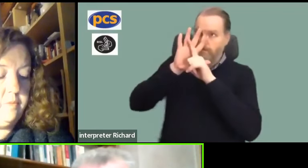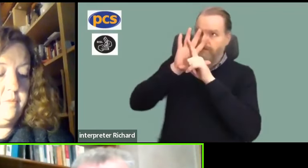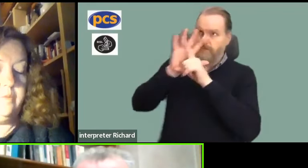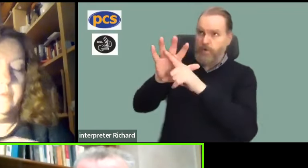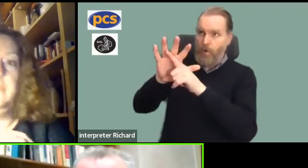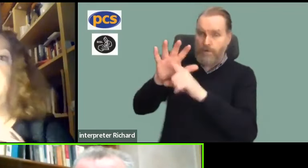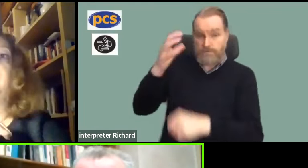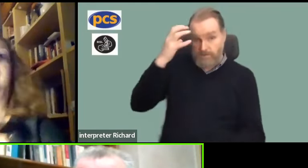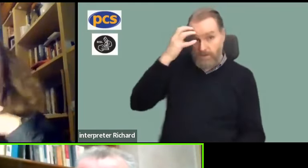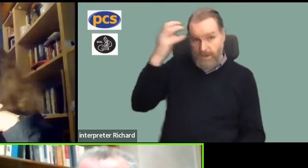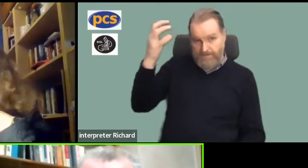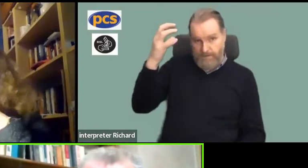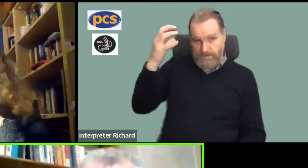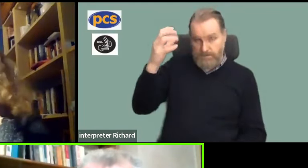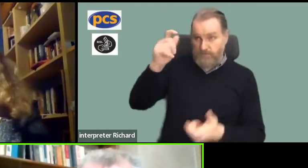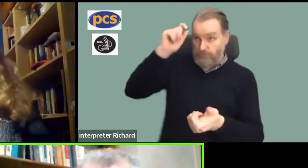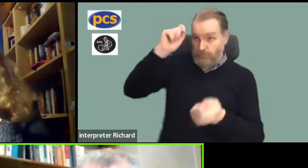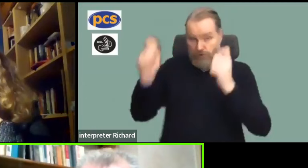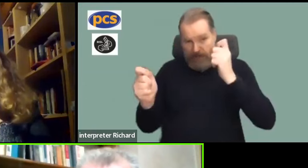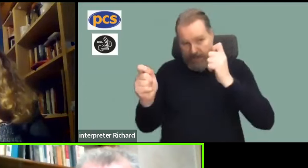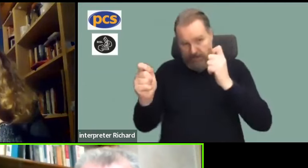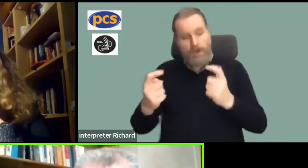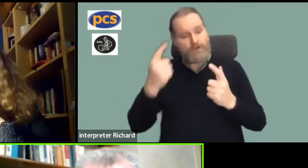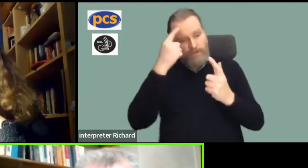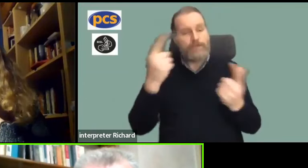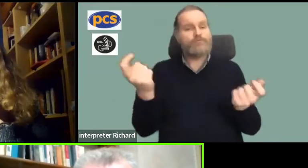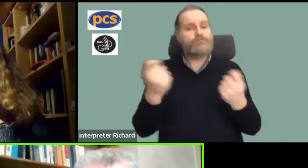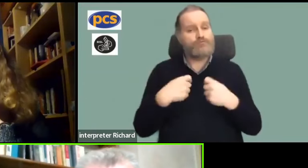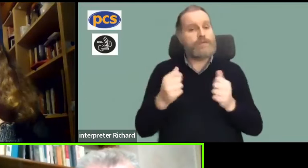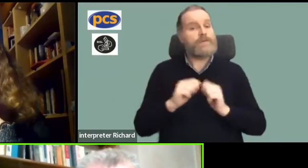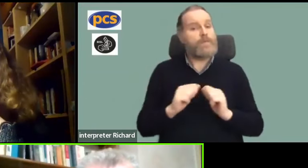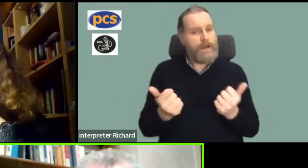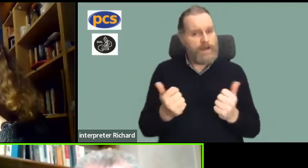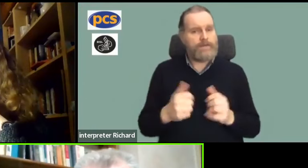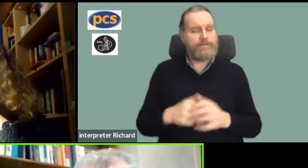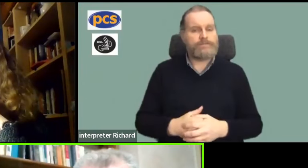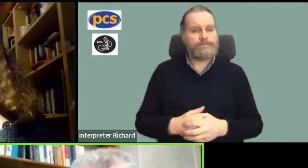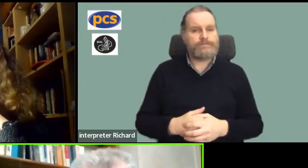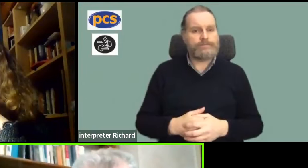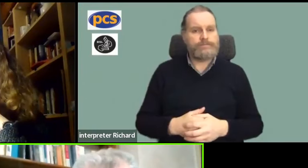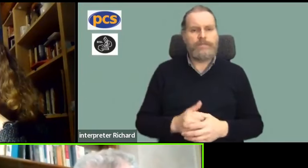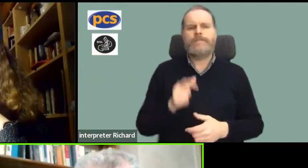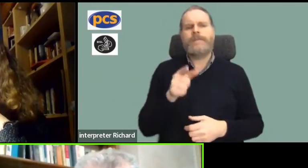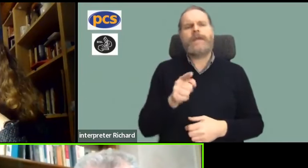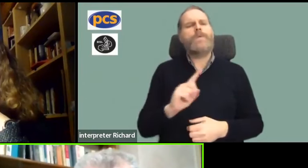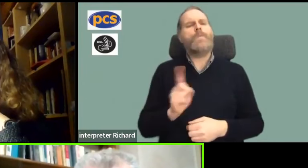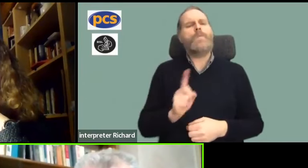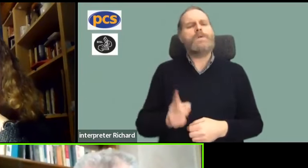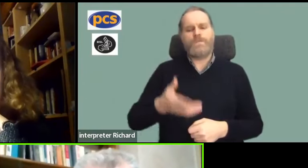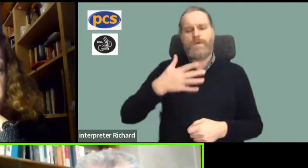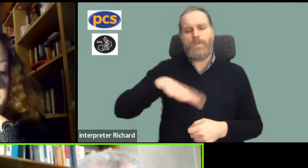ot one, but a campaign that can actually force the Government to do the right to do the right thing. I wanna to do the right thing. I want to really start by reminding